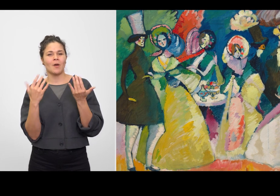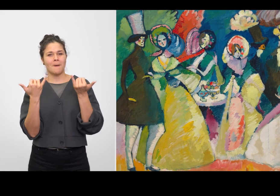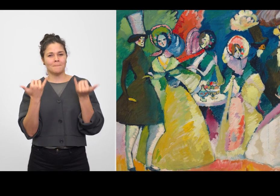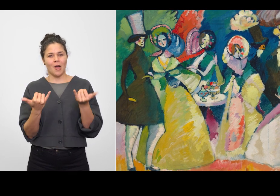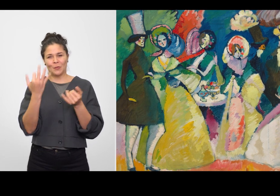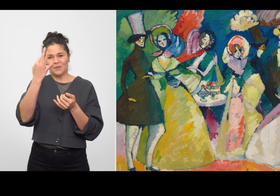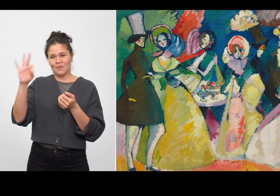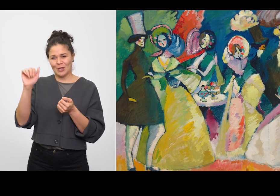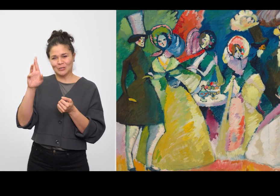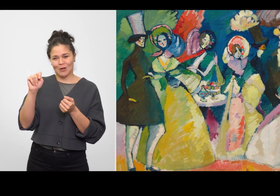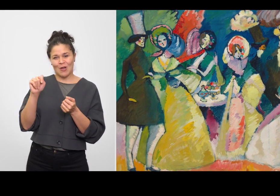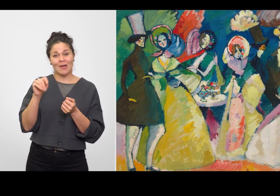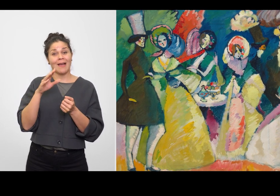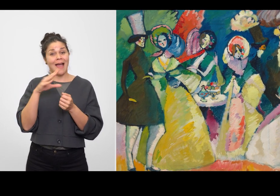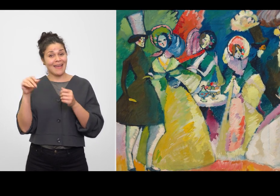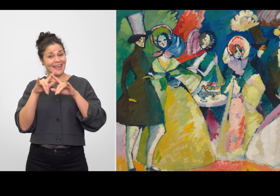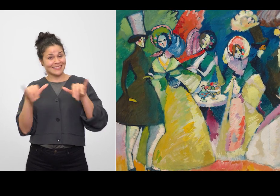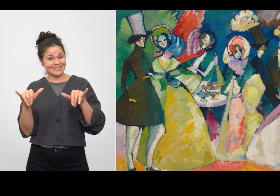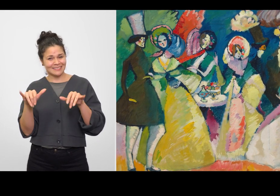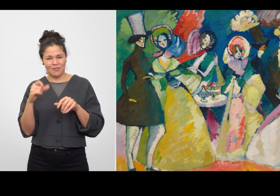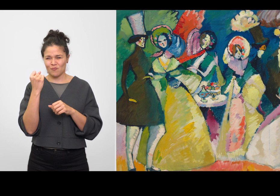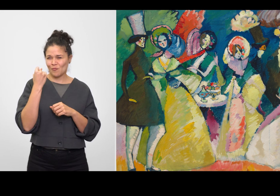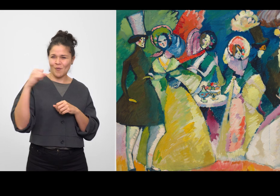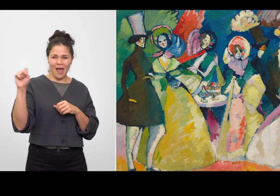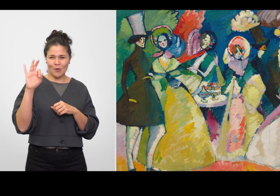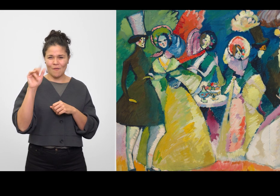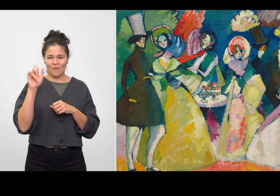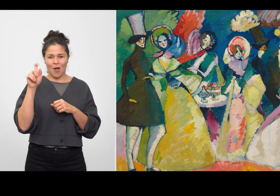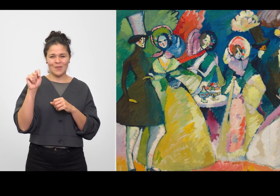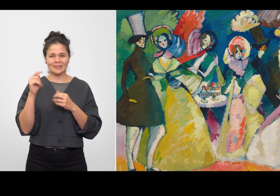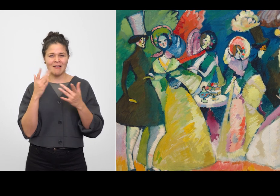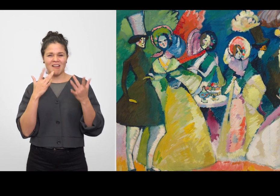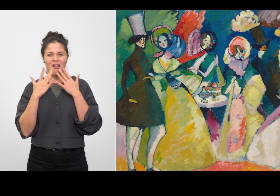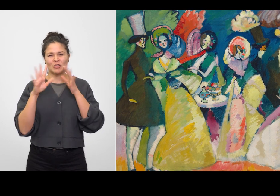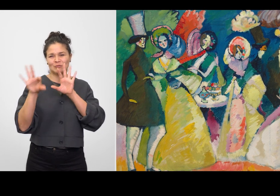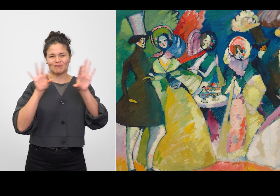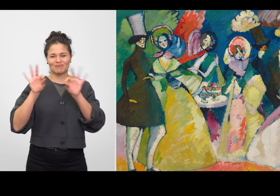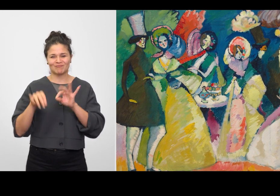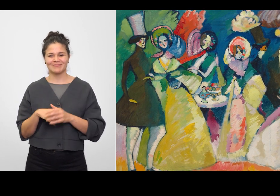of modern French art and radical Fauvist color schemes.